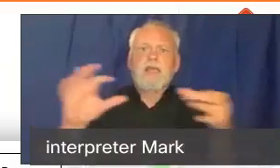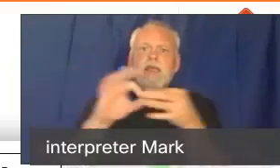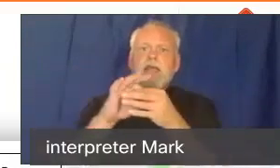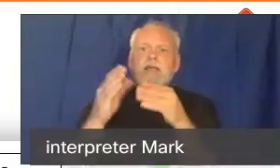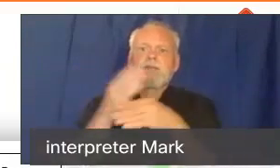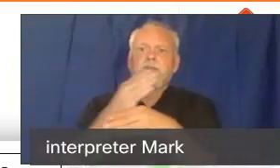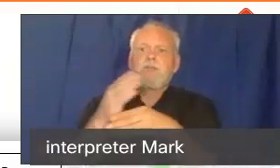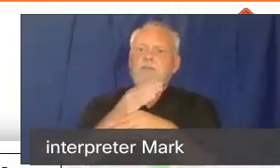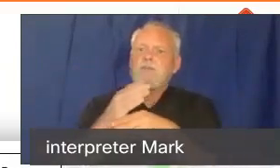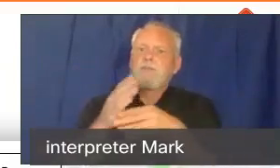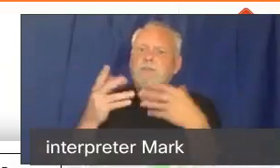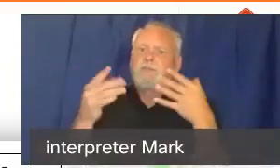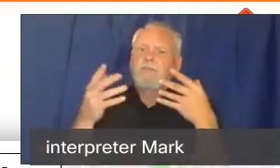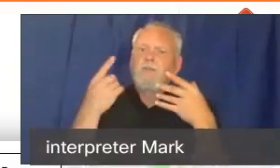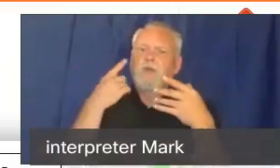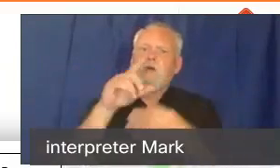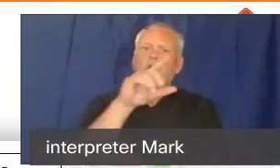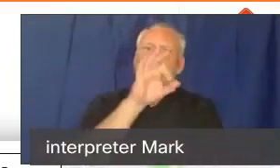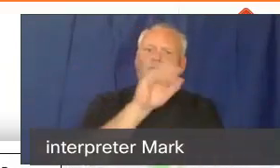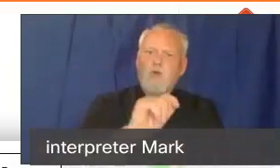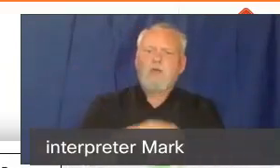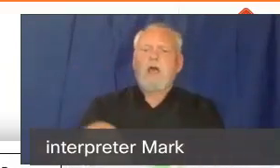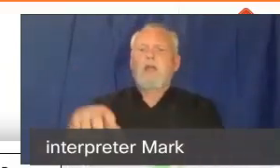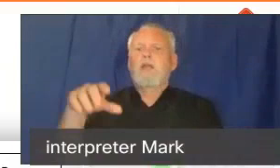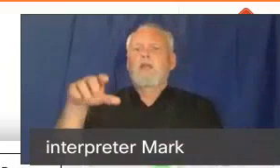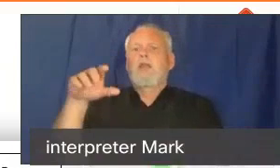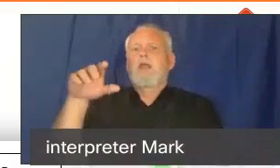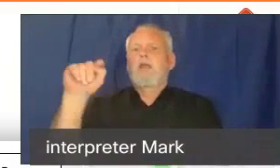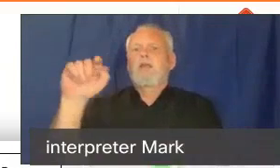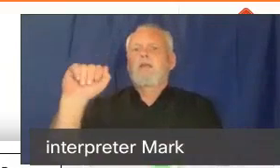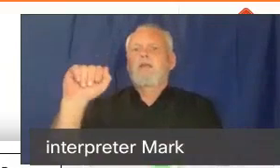For that to intercom station so that we continue to up to.